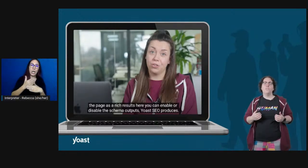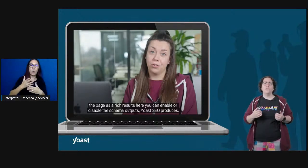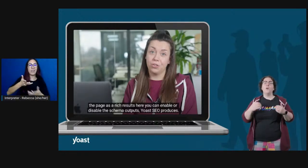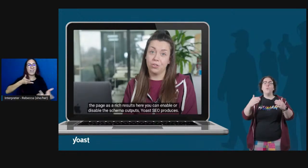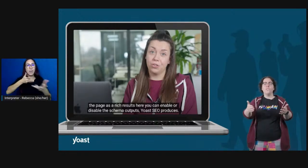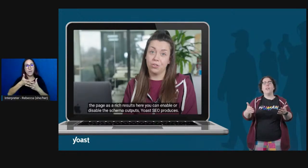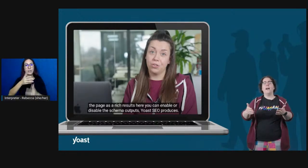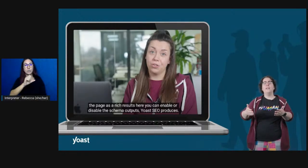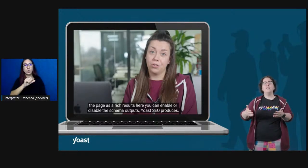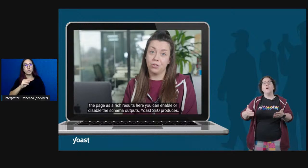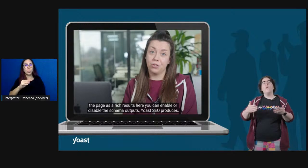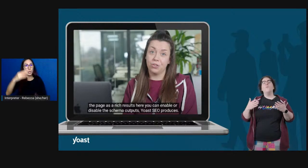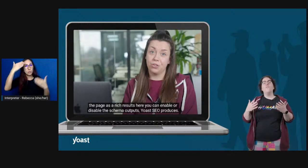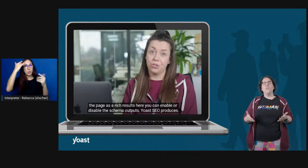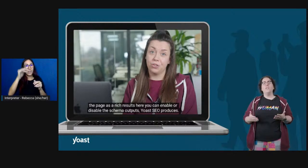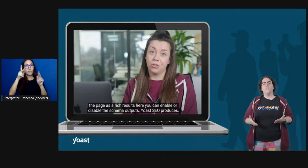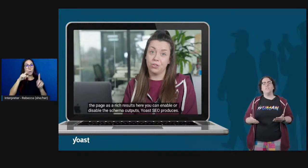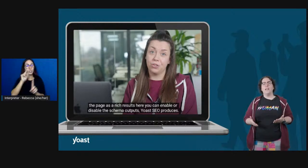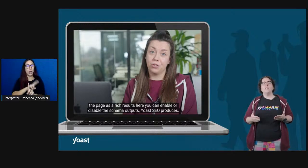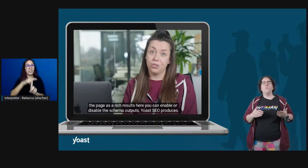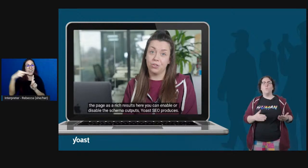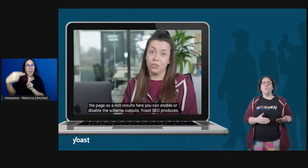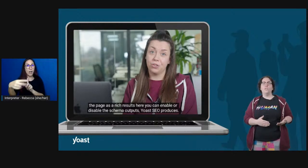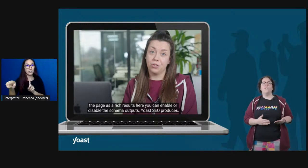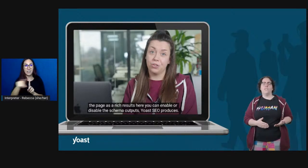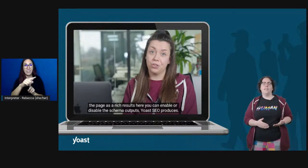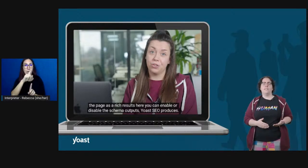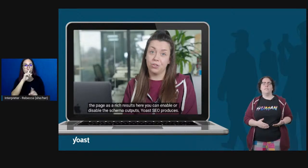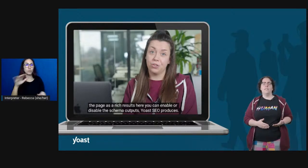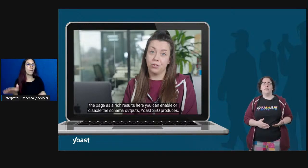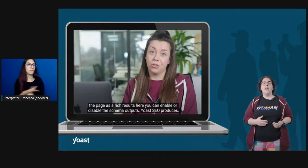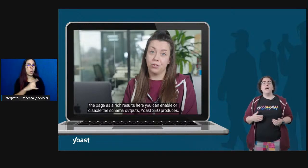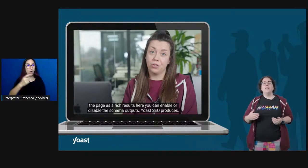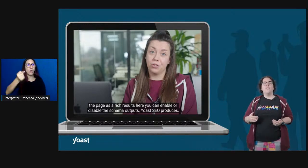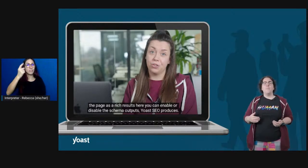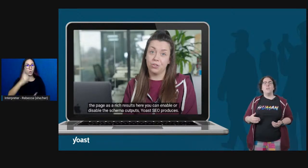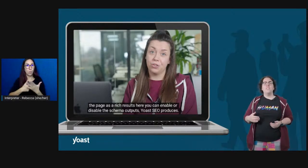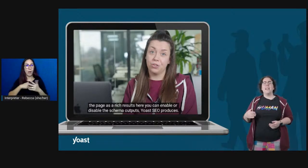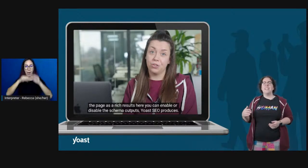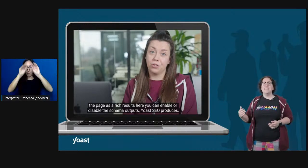Consume content in different ways that have different needs. You tweak,